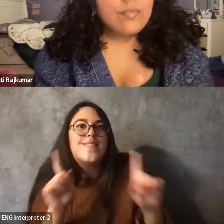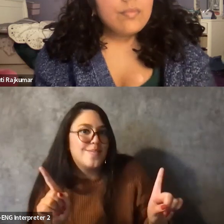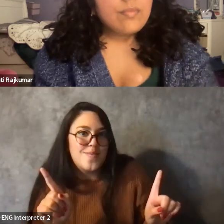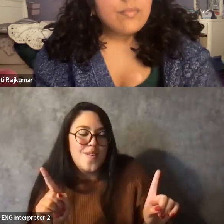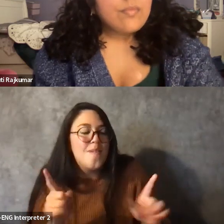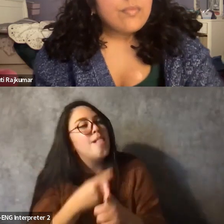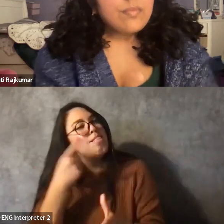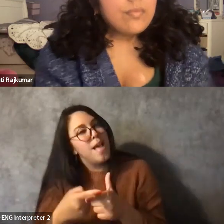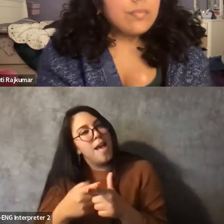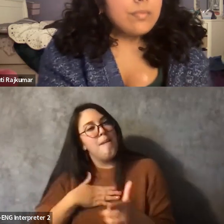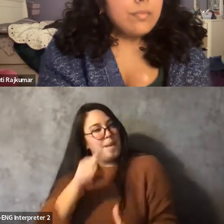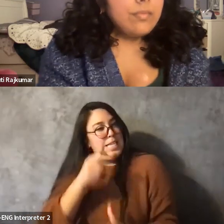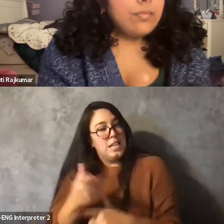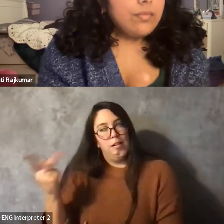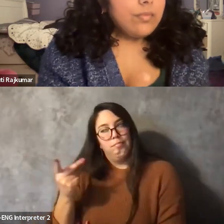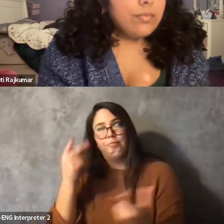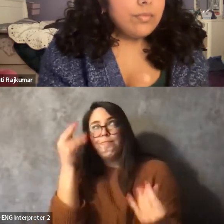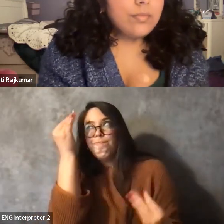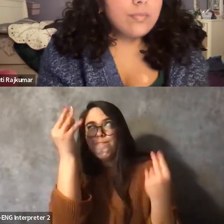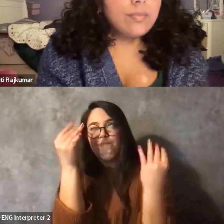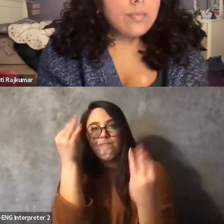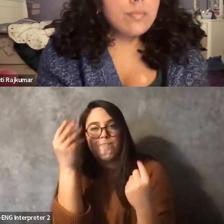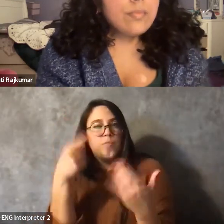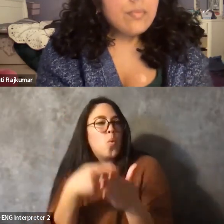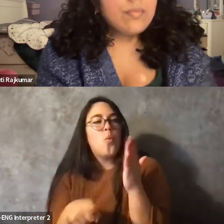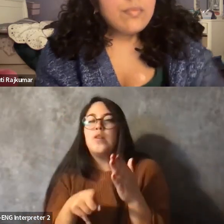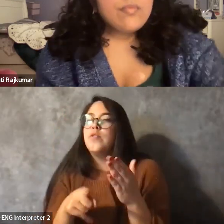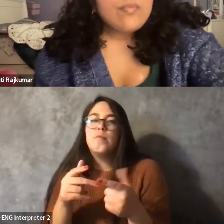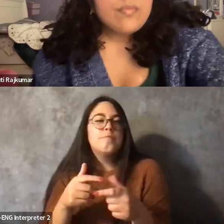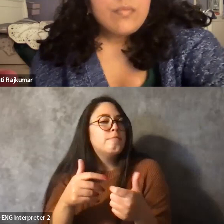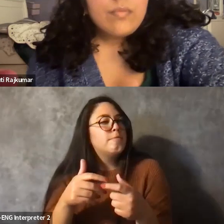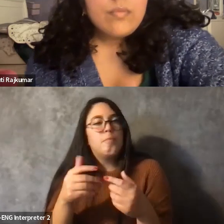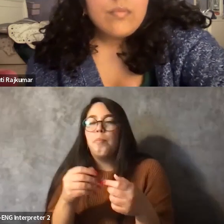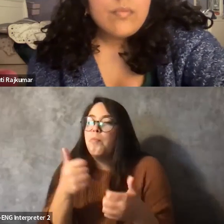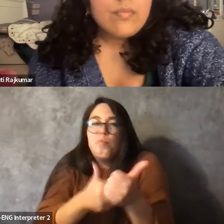We were like well, what really matters to us is the story,